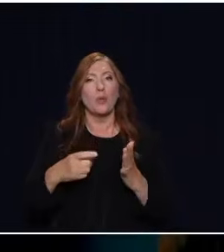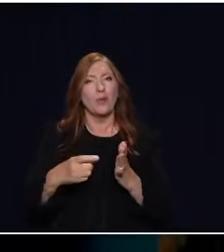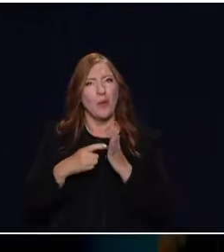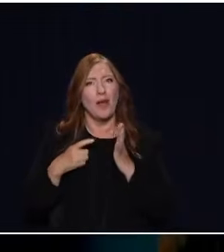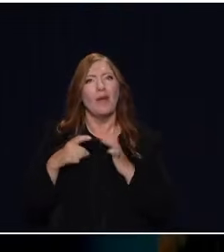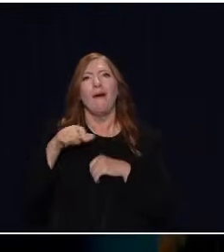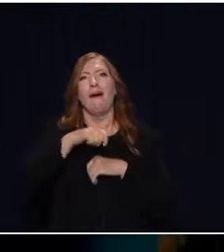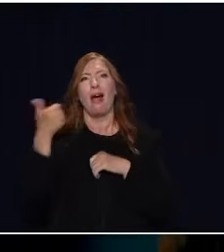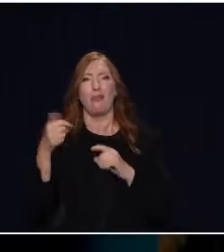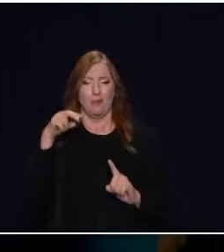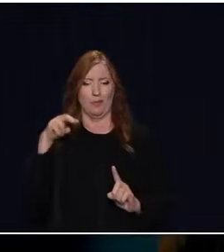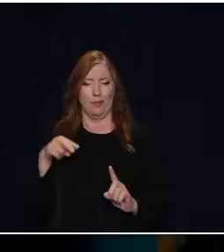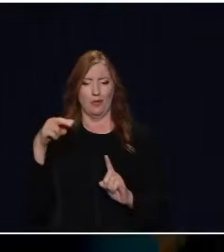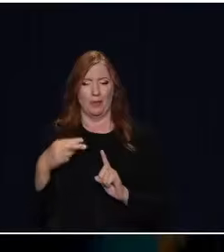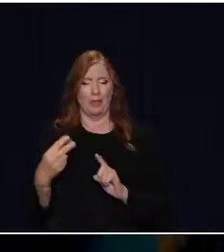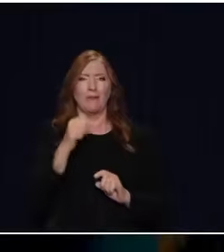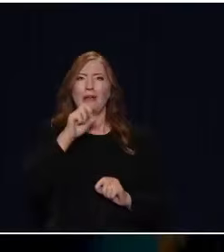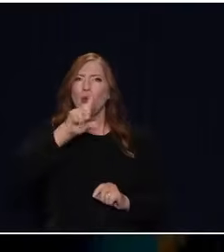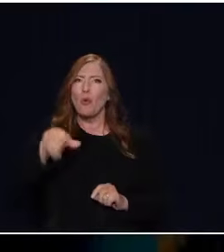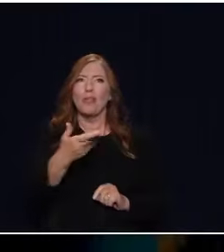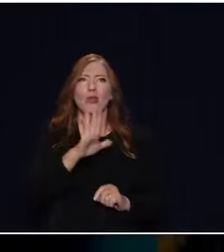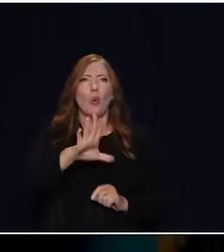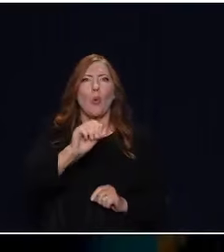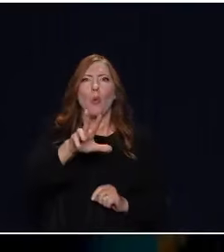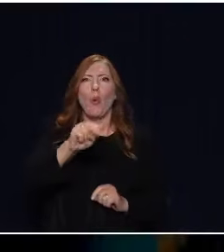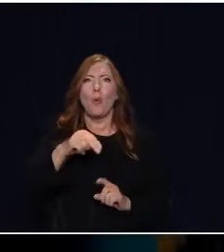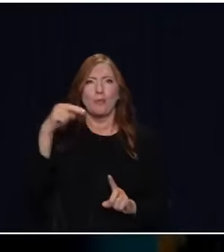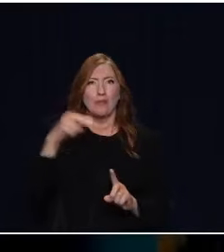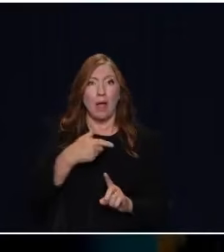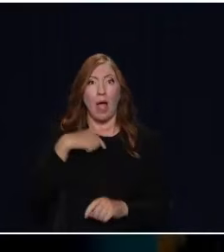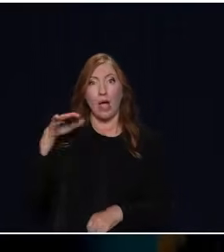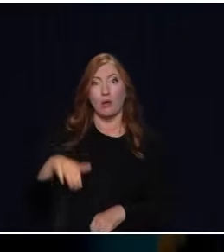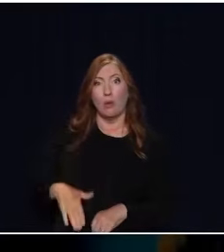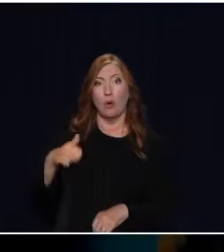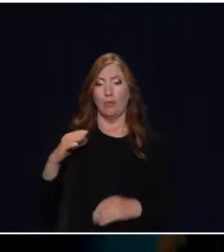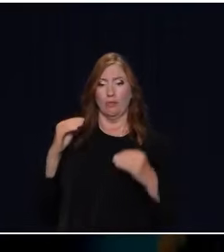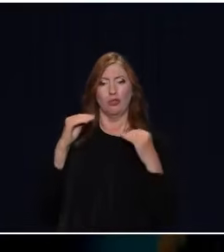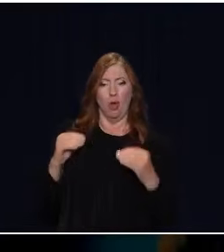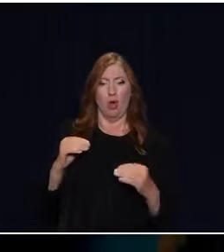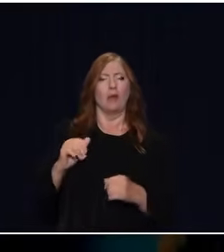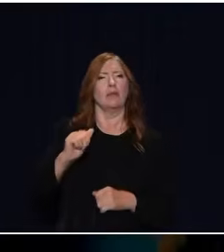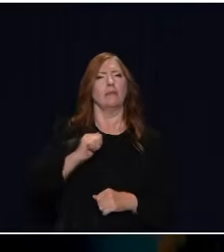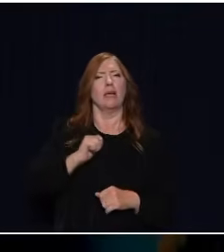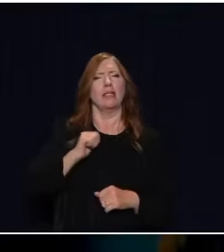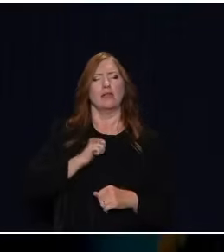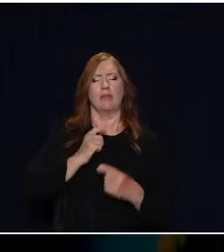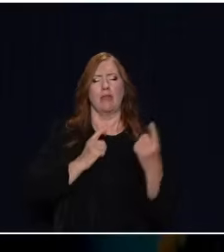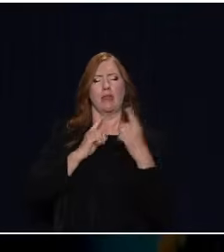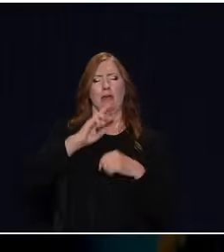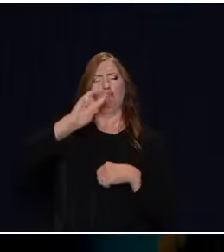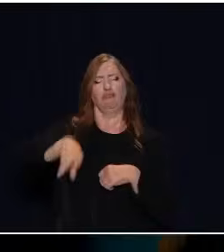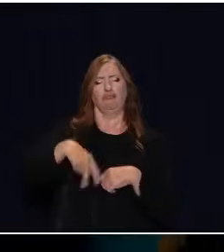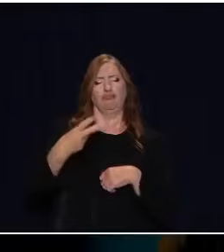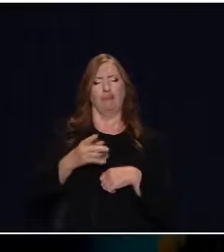OR STUDENTS. BEING ABLE TO BE SUCCESSFUL IN THIS WORLD MEANS YOU HAVE TO HAVE OTHER PERSPECTIVES OTHER